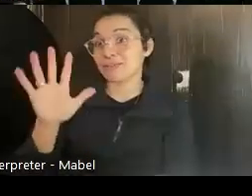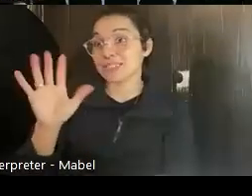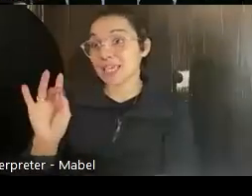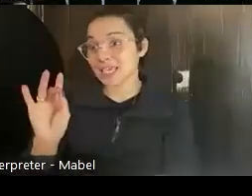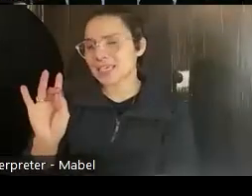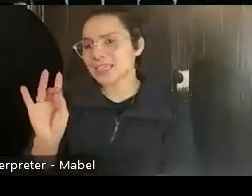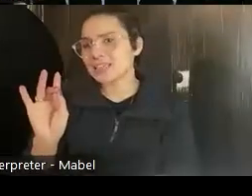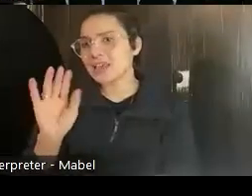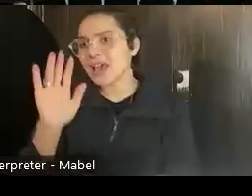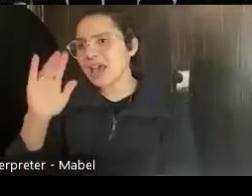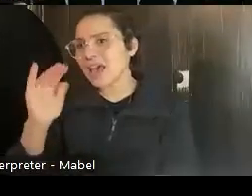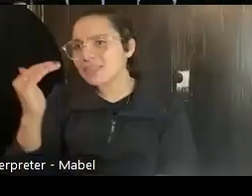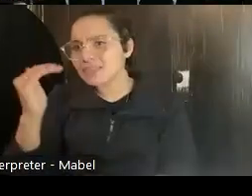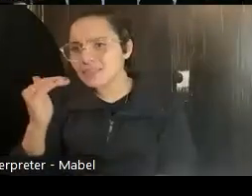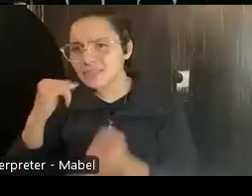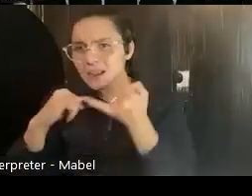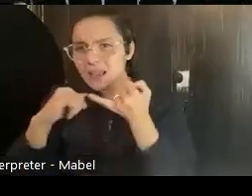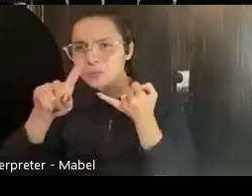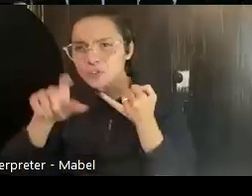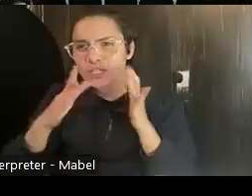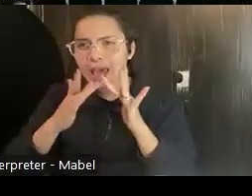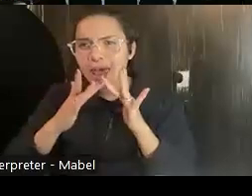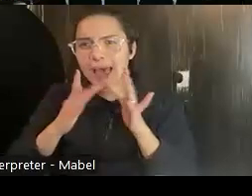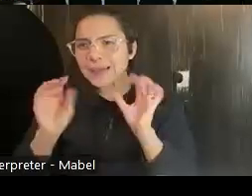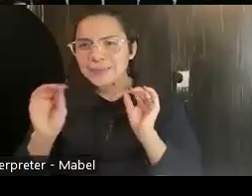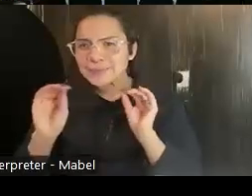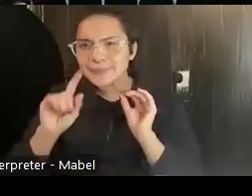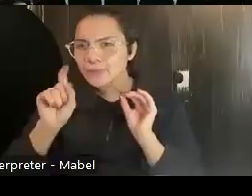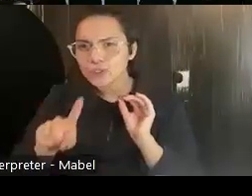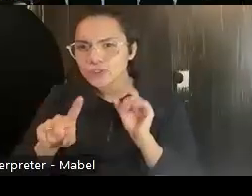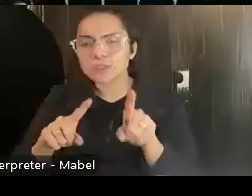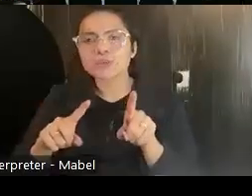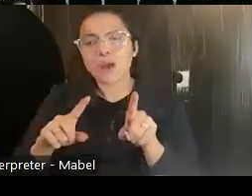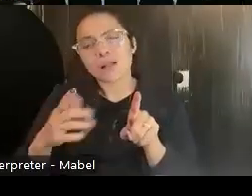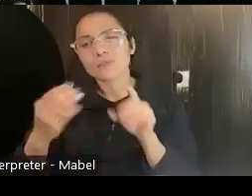comments and I I appreciate the the kind words in some of them one talks about uh the the complete